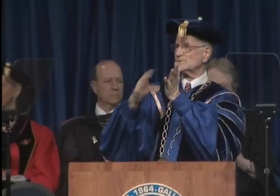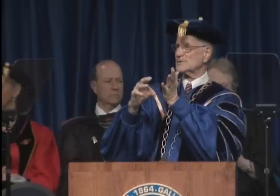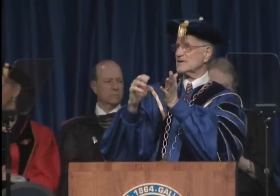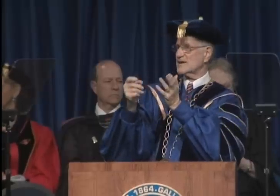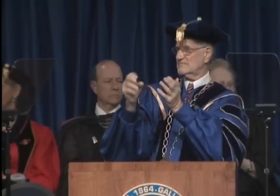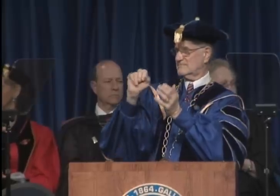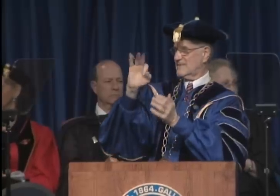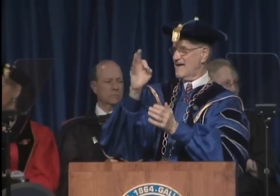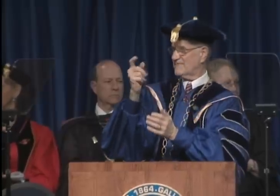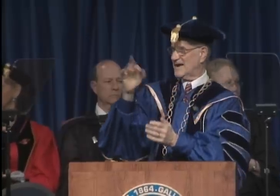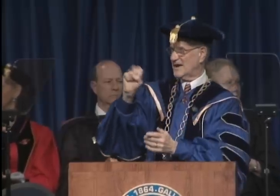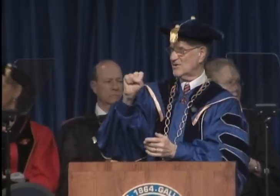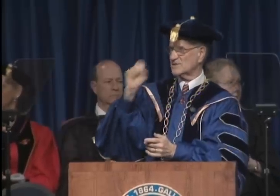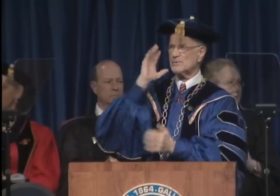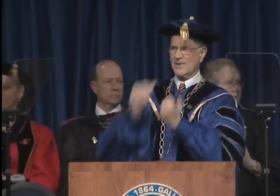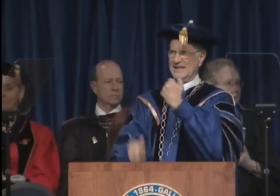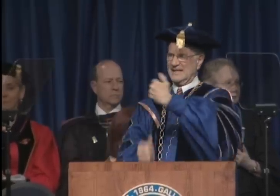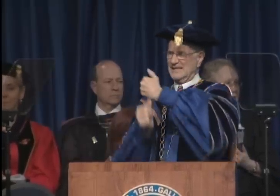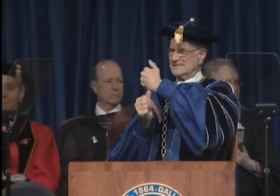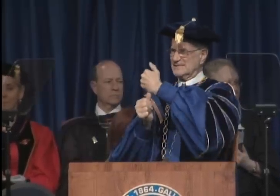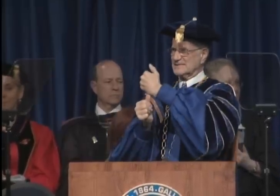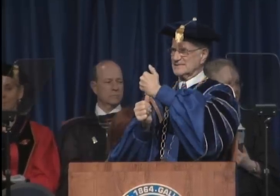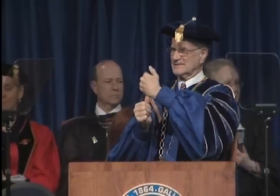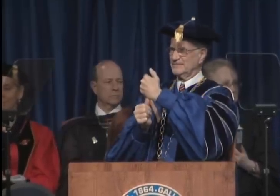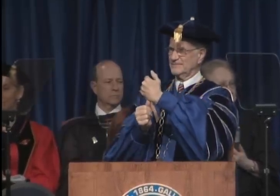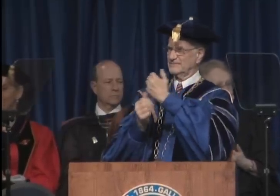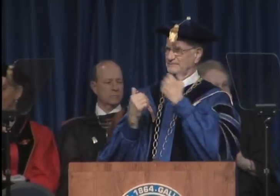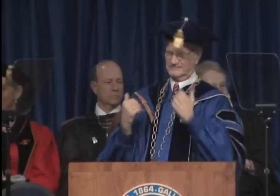will assist him.